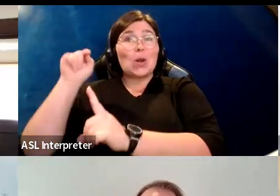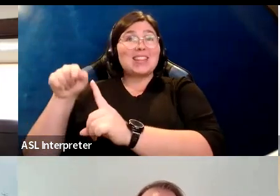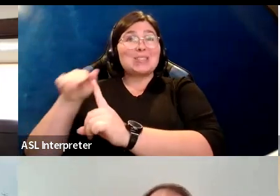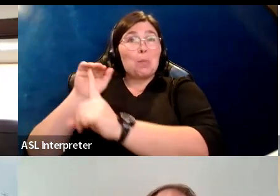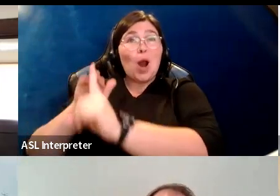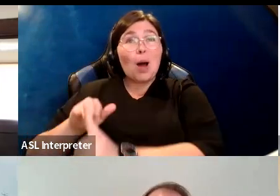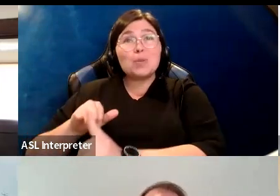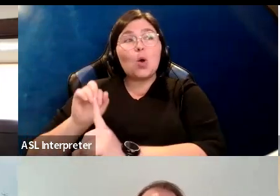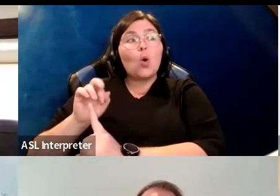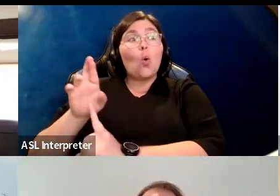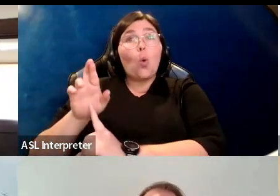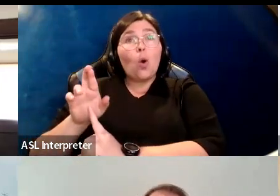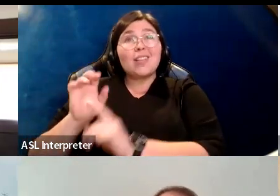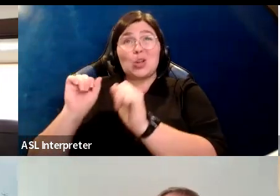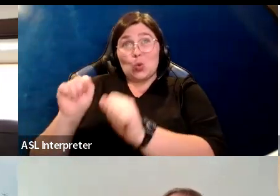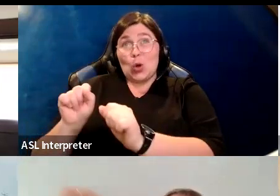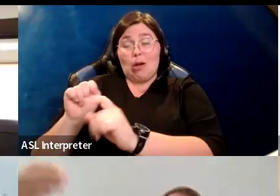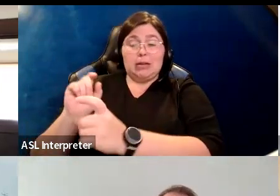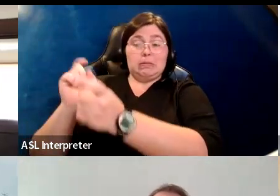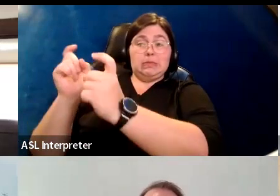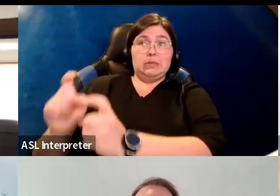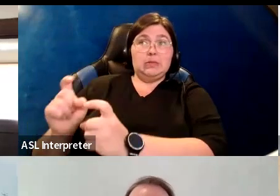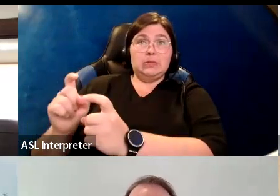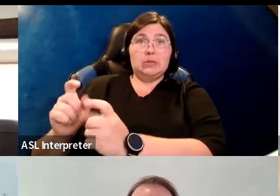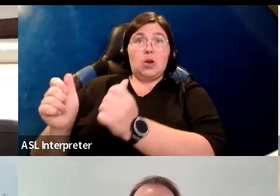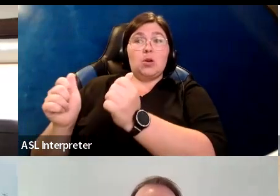or that you could make to the prompts that would tease out more relevant details?